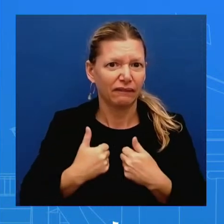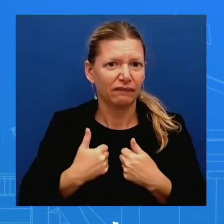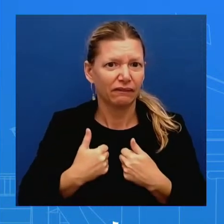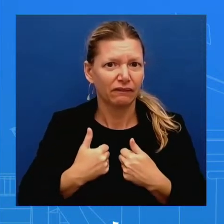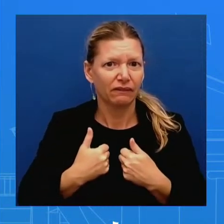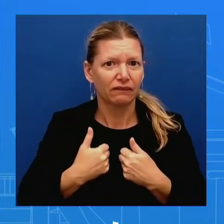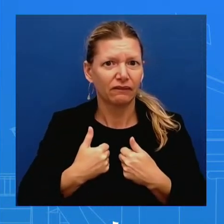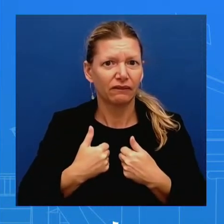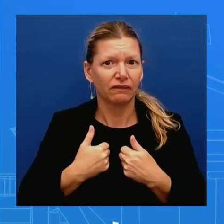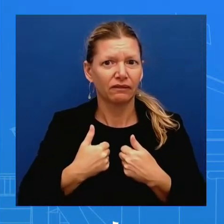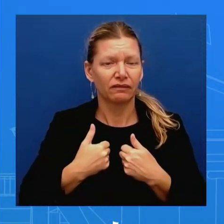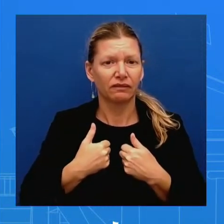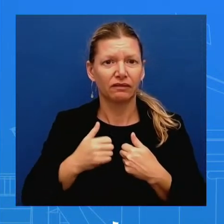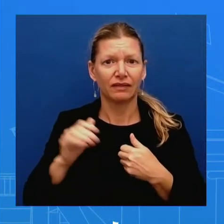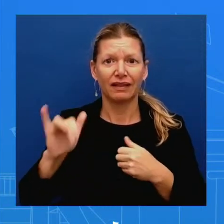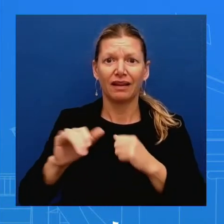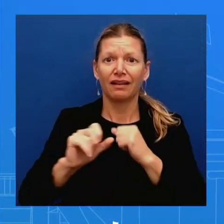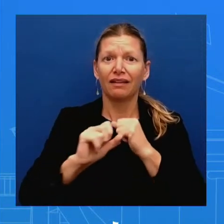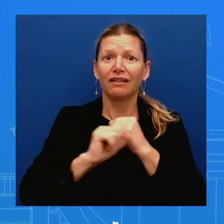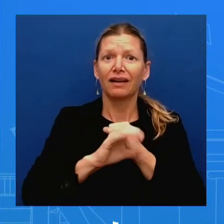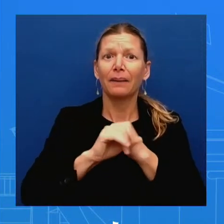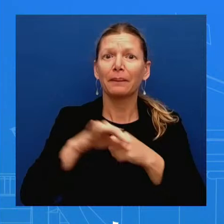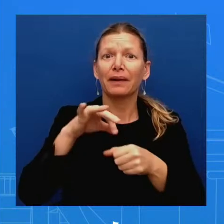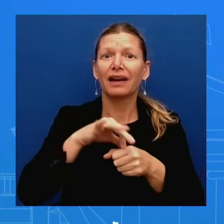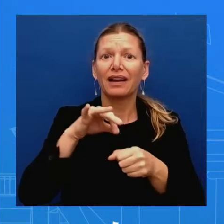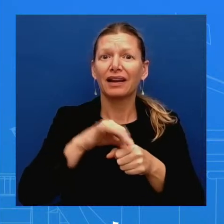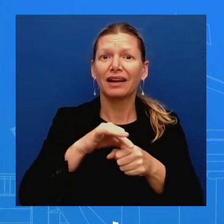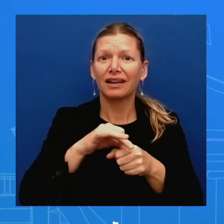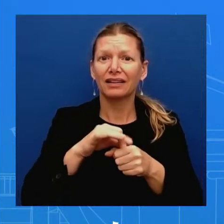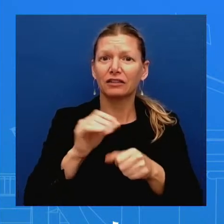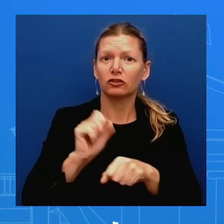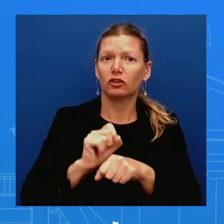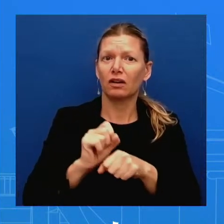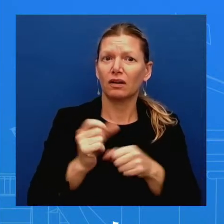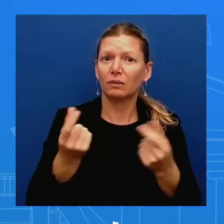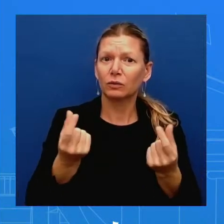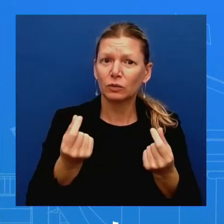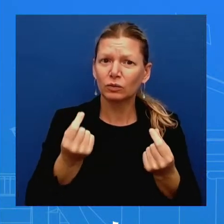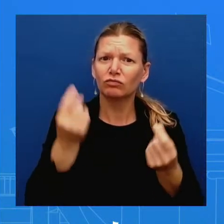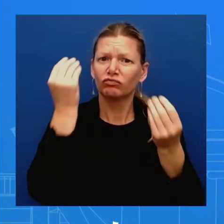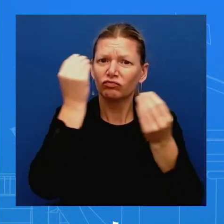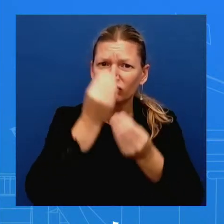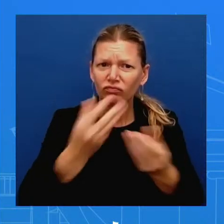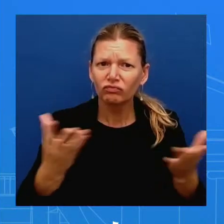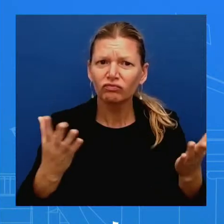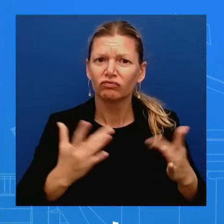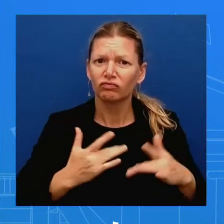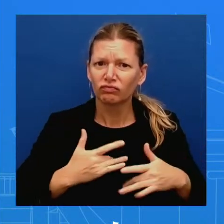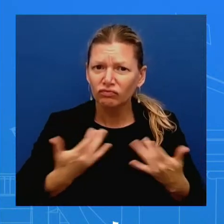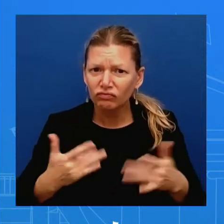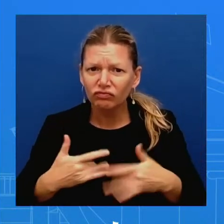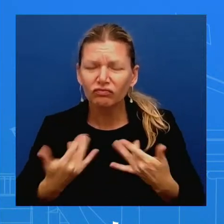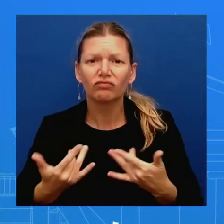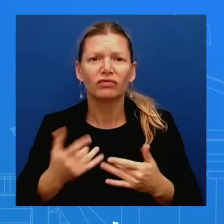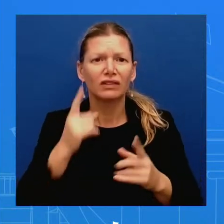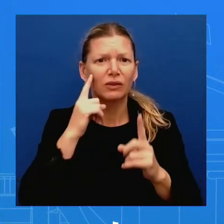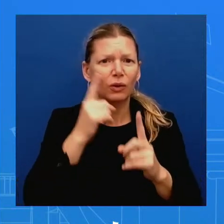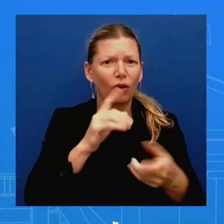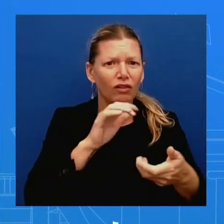and hopefully, in partnership with each and every one of you, that the news gets out to all the places in this very different world in which we live in which people receive their news.